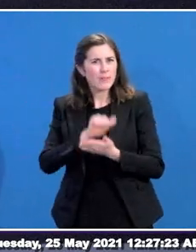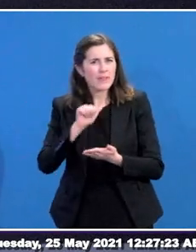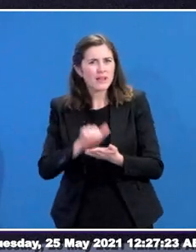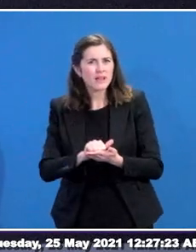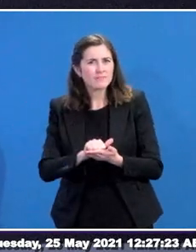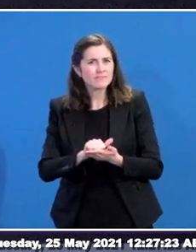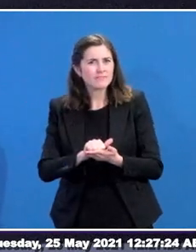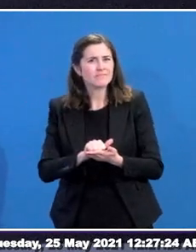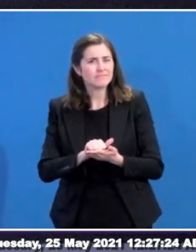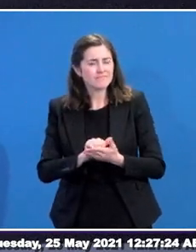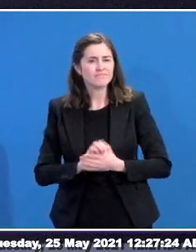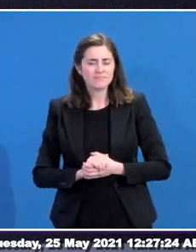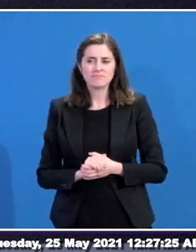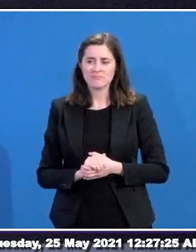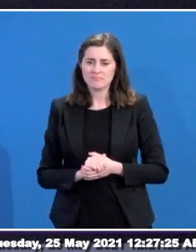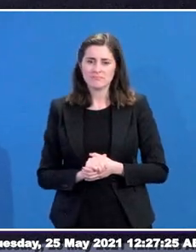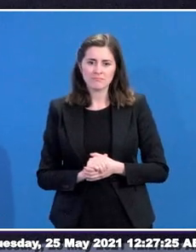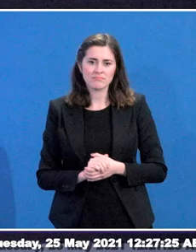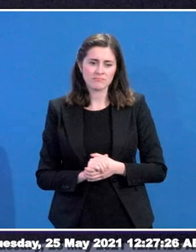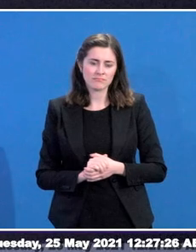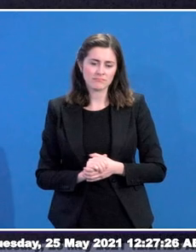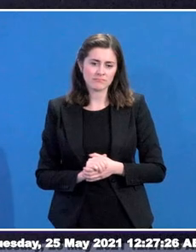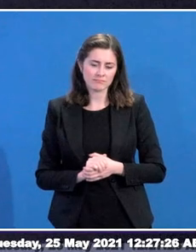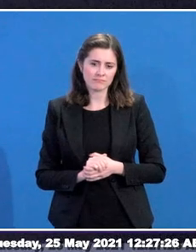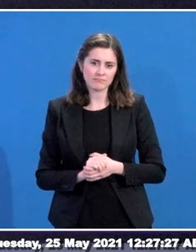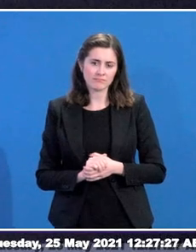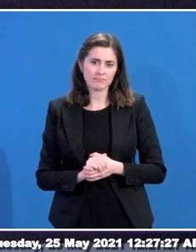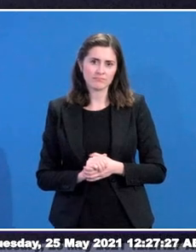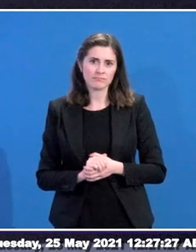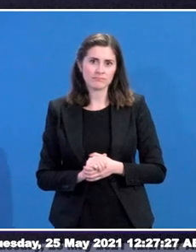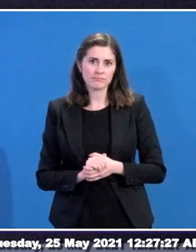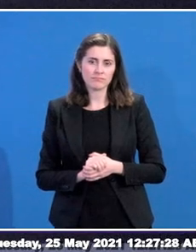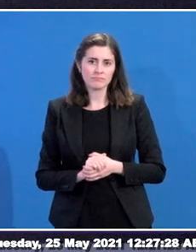If, and times when that worker will come into the room,